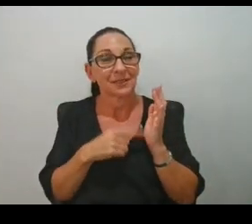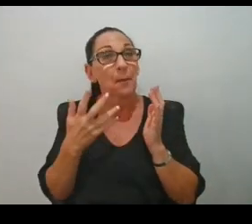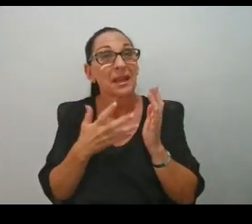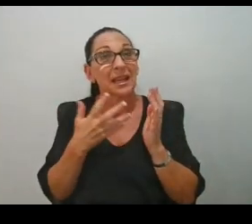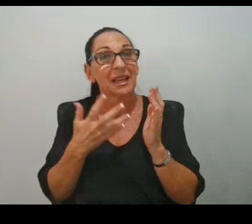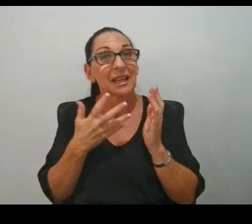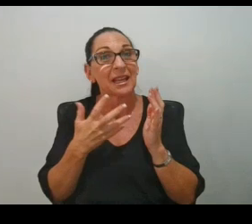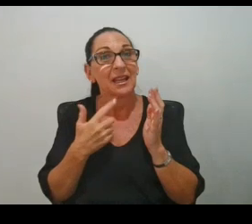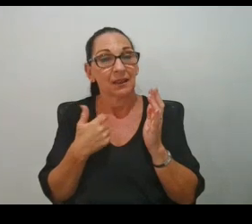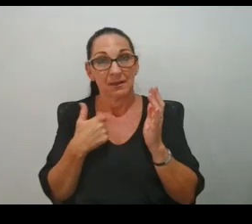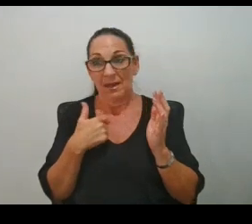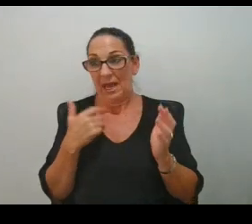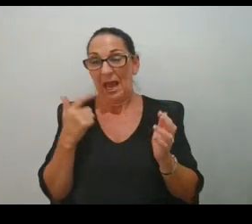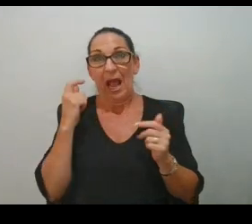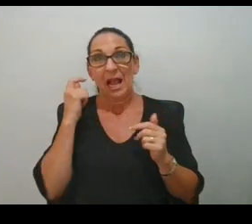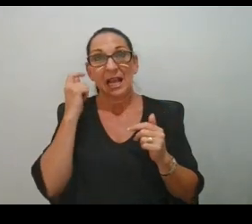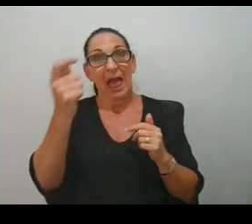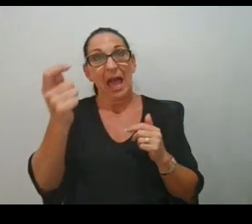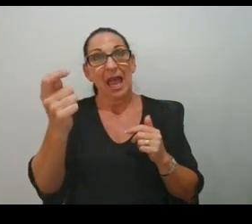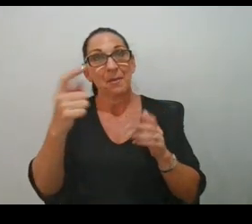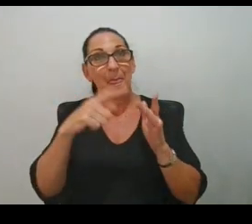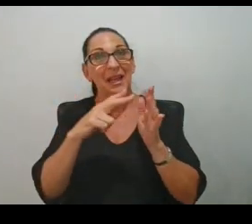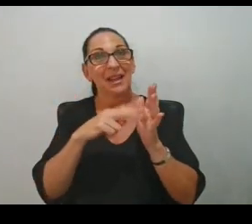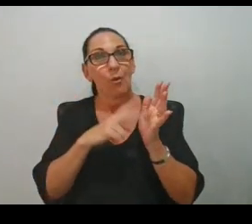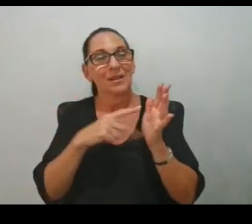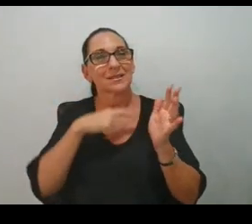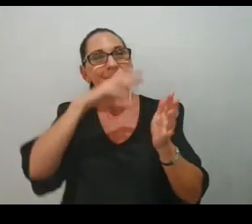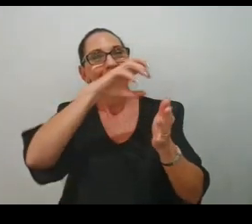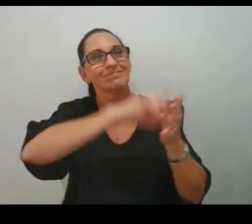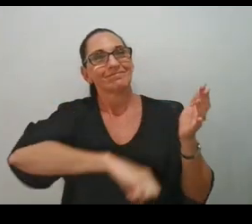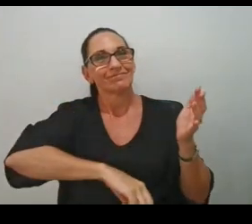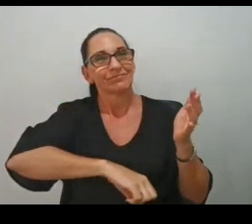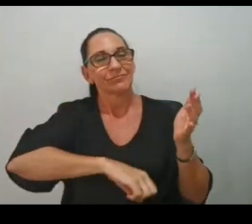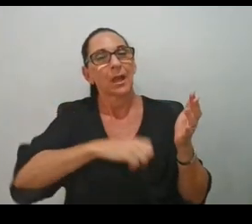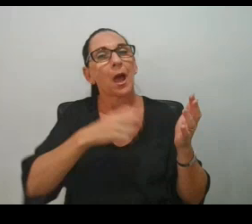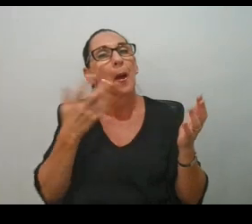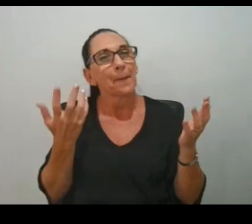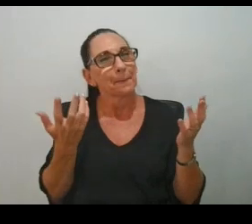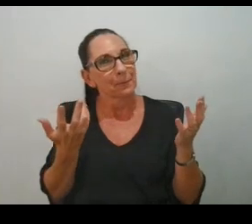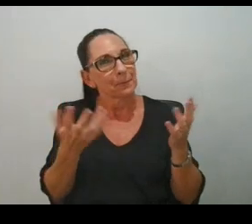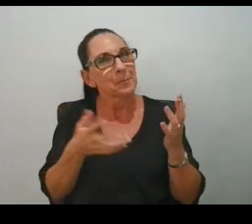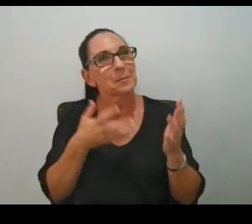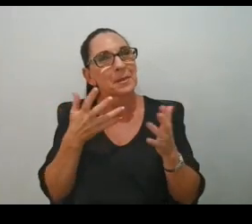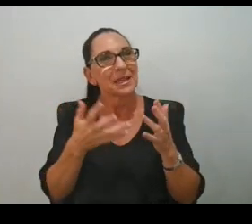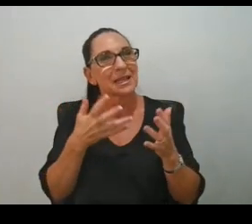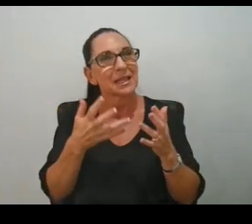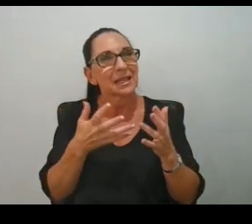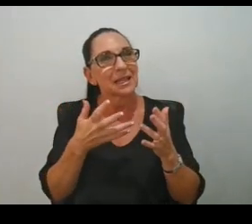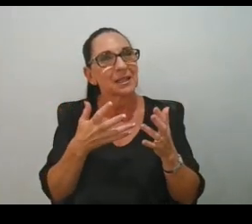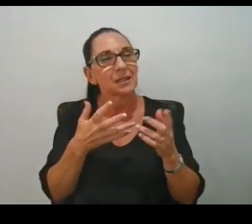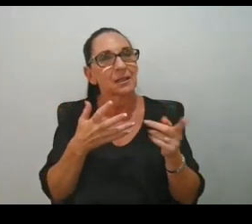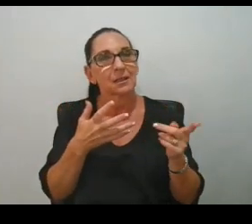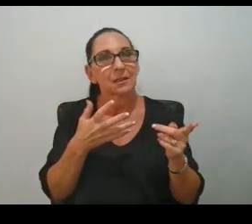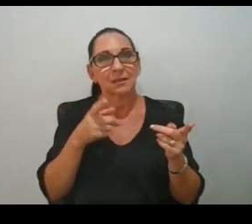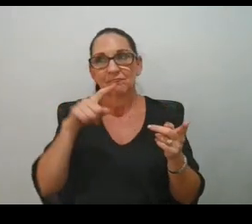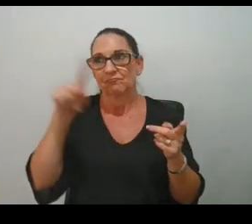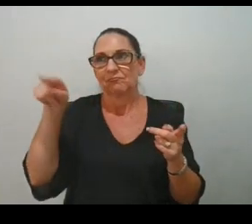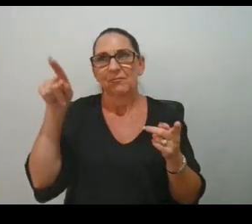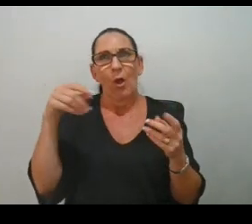will deduct the contribution there so there's an expectation that preferred suppliers will collect